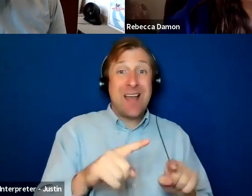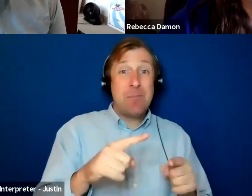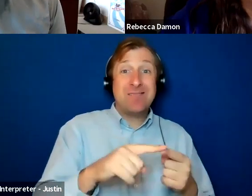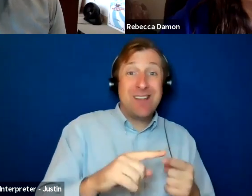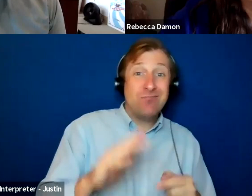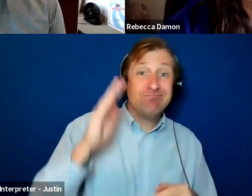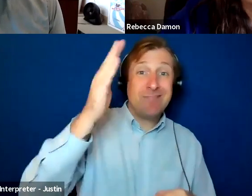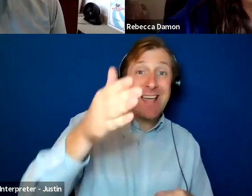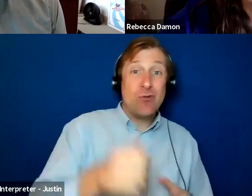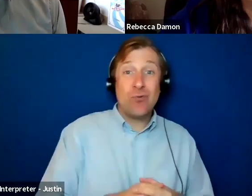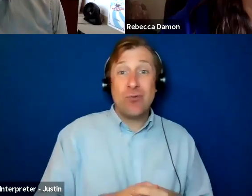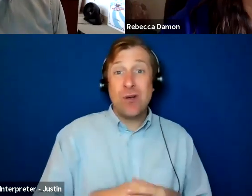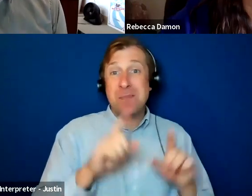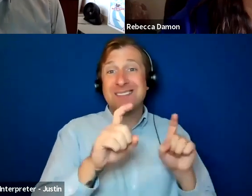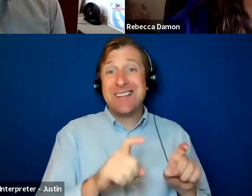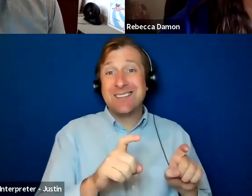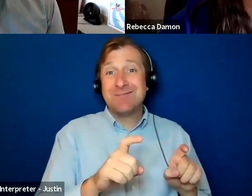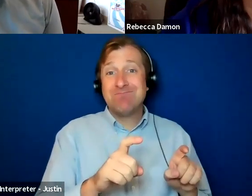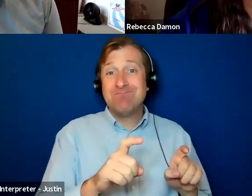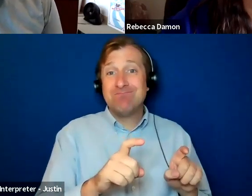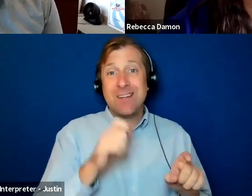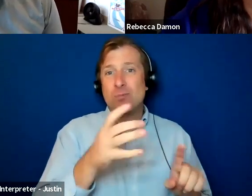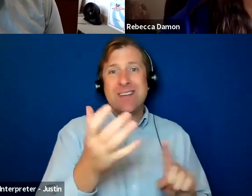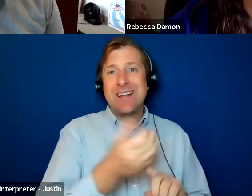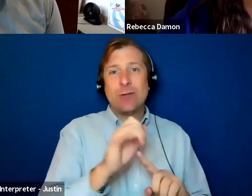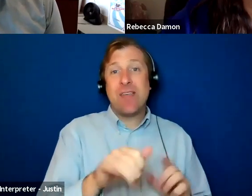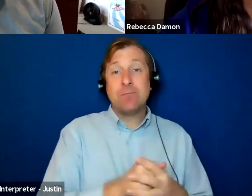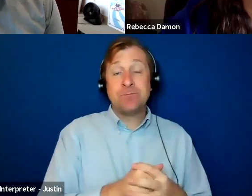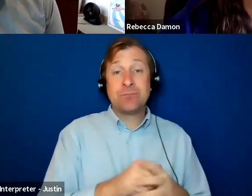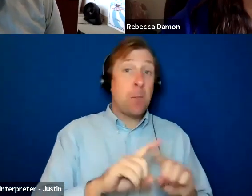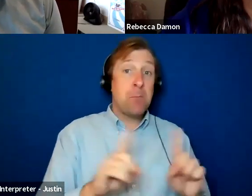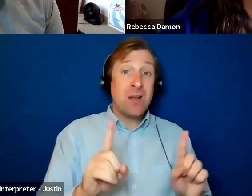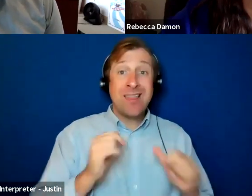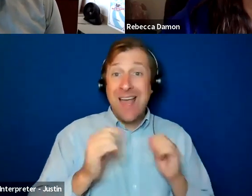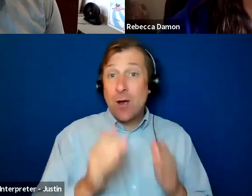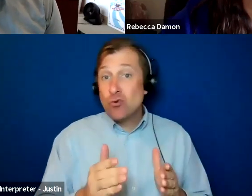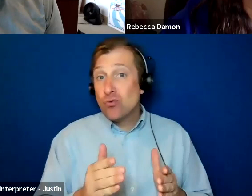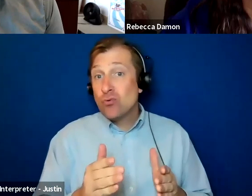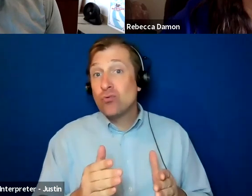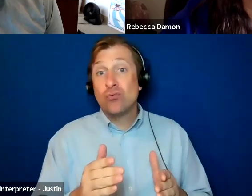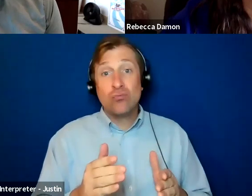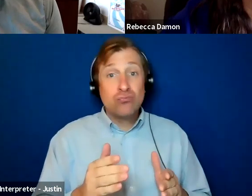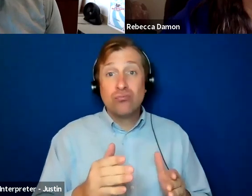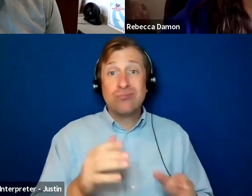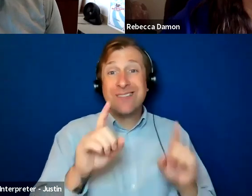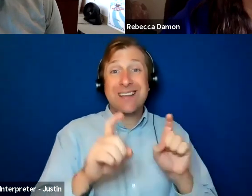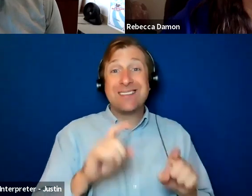because the test didn't catch it, but the accuracy rate and specificity rate for those tests is very high.